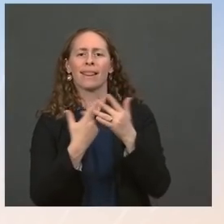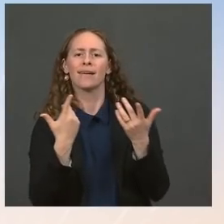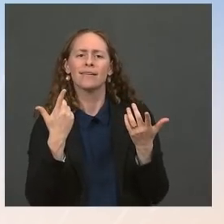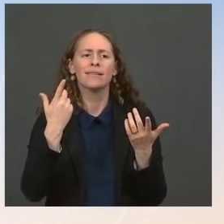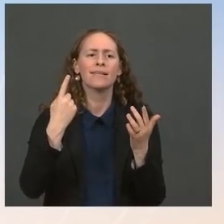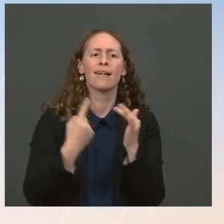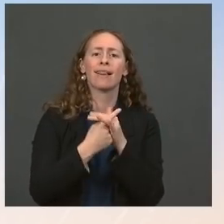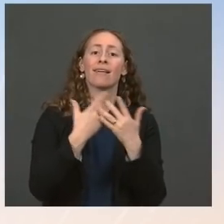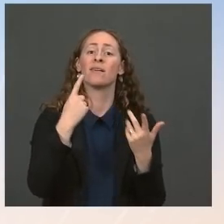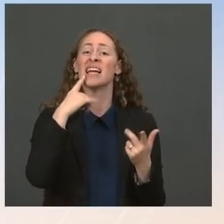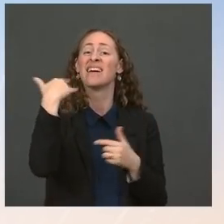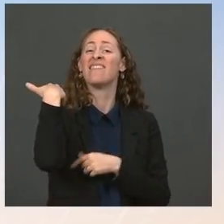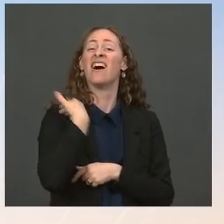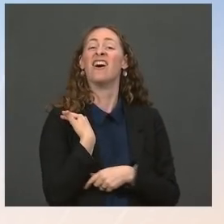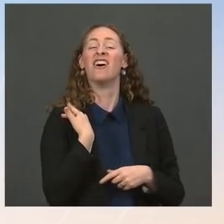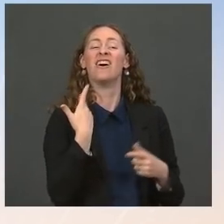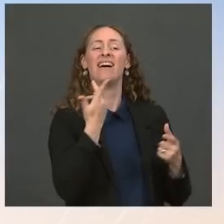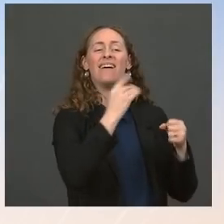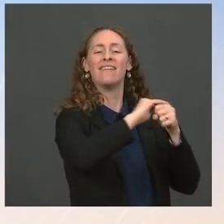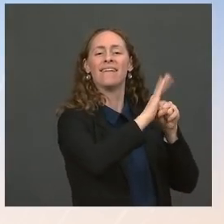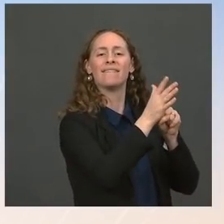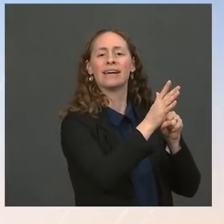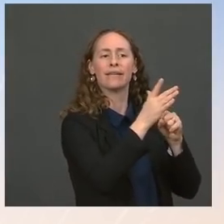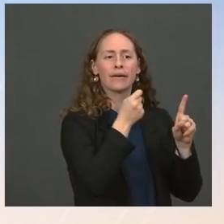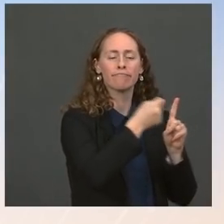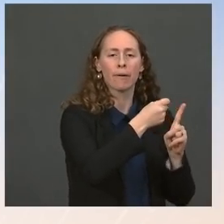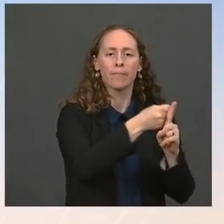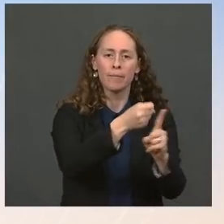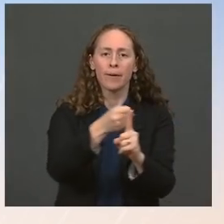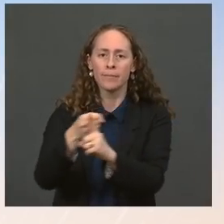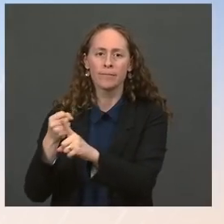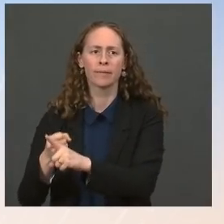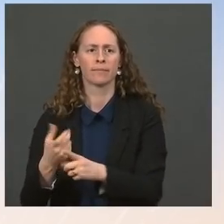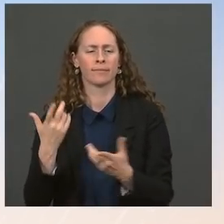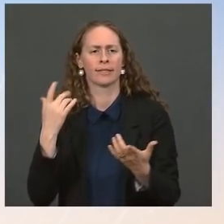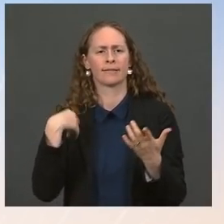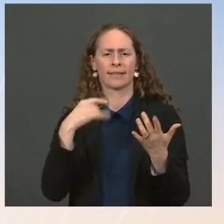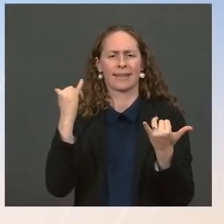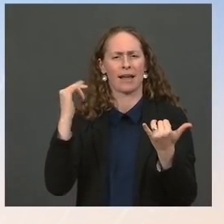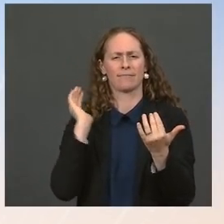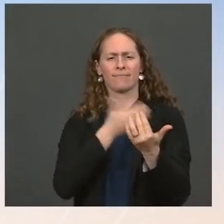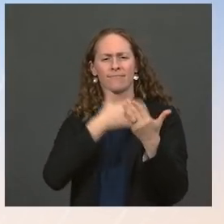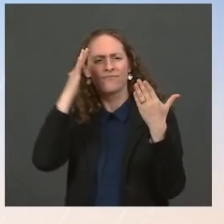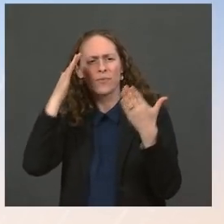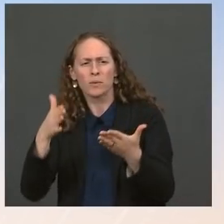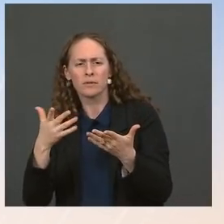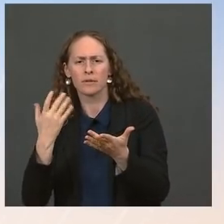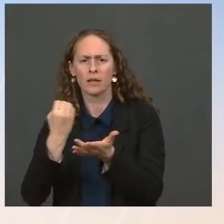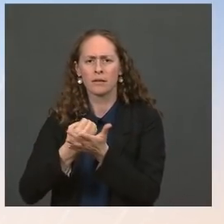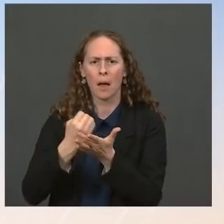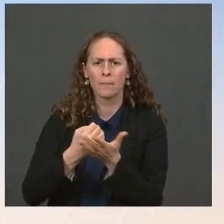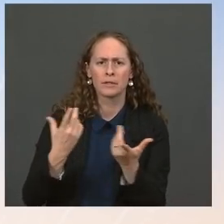That is why President Biden has been just as focused on this as he has on the other challenges which he addressed in the American Rescue Plan.